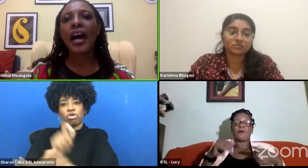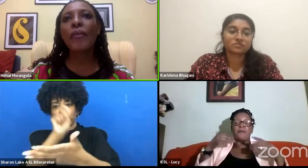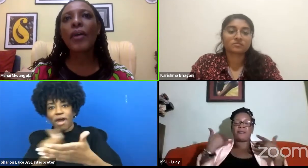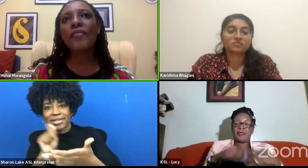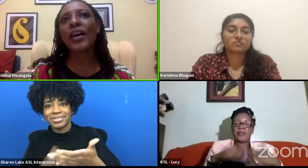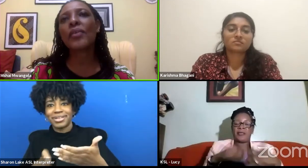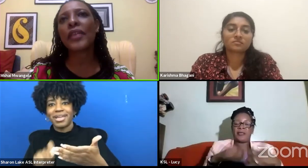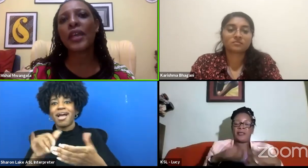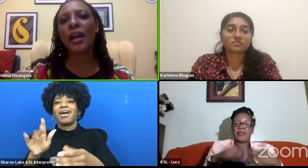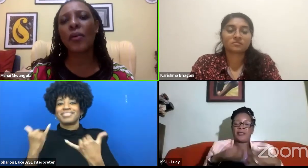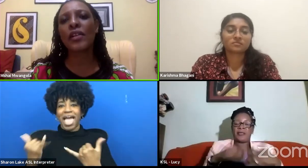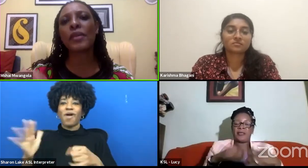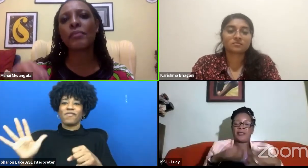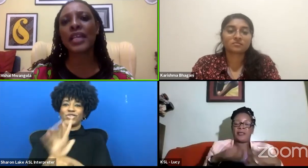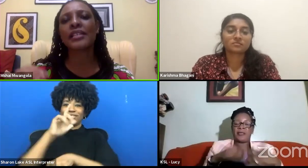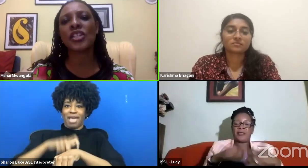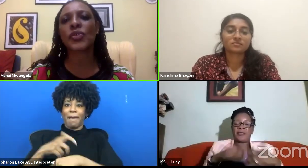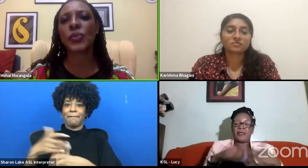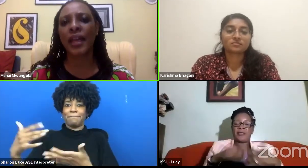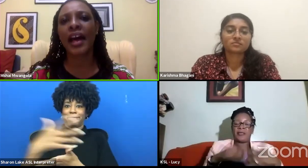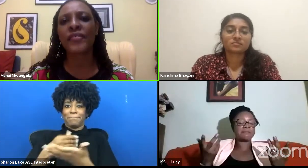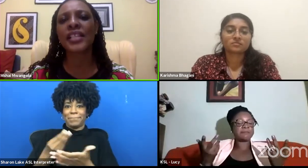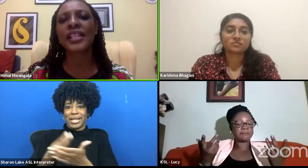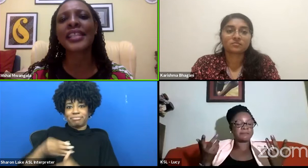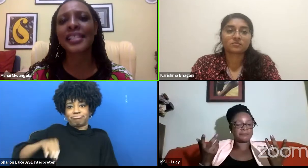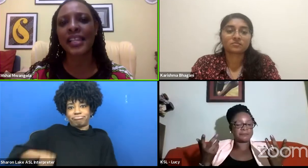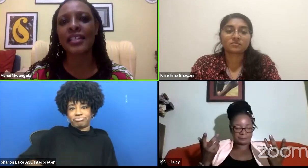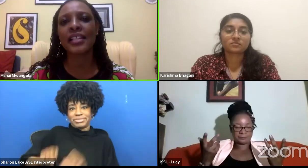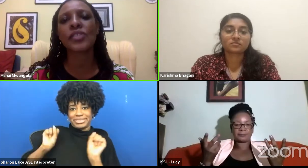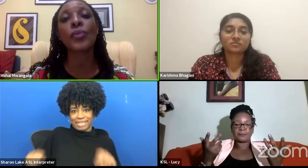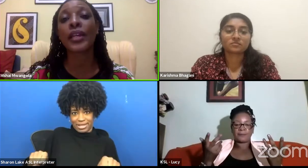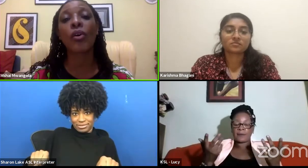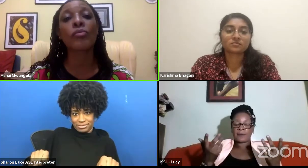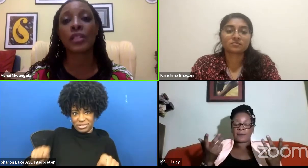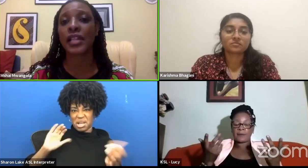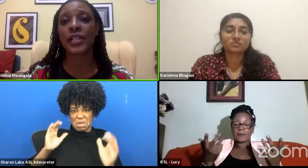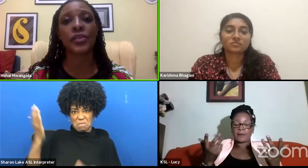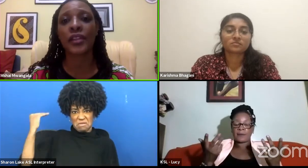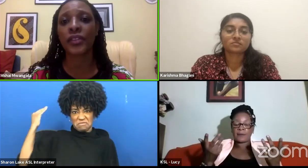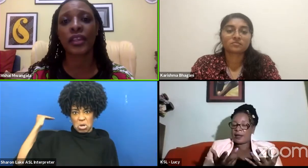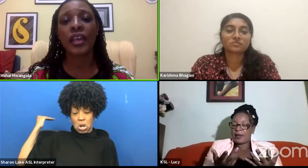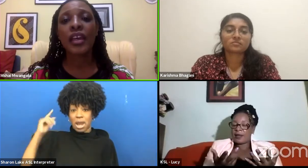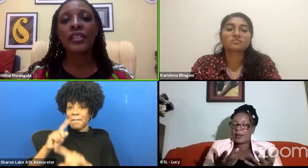However, I think one of the biggest issues we have is that the state is doing almost next to nothing.